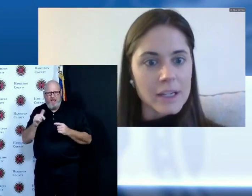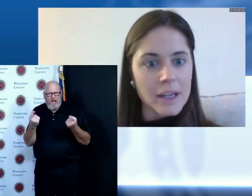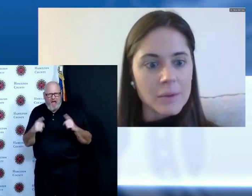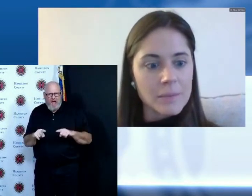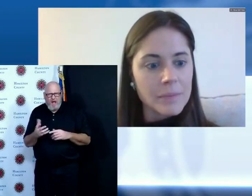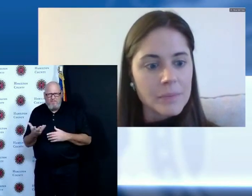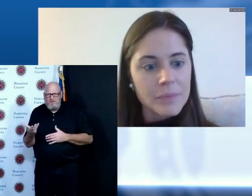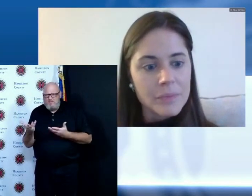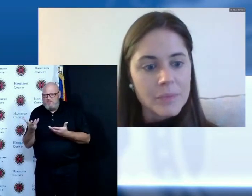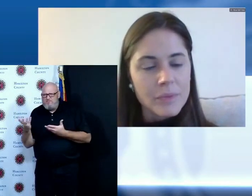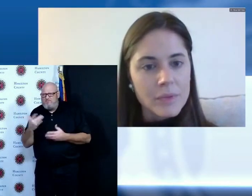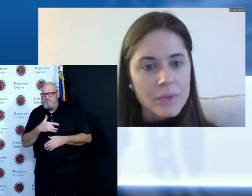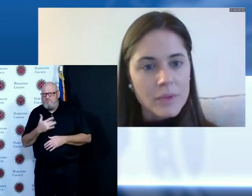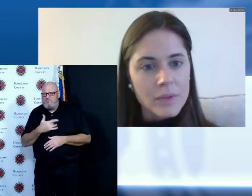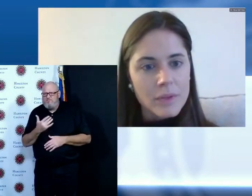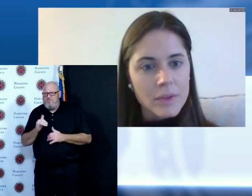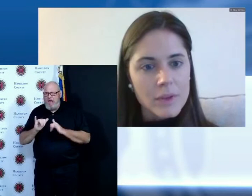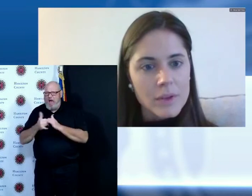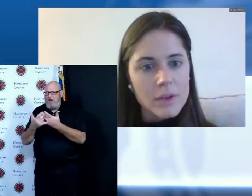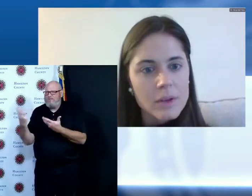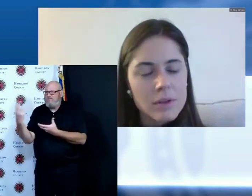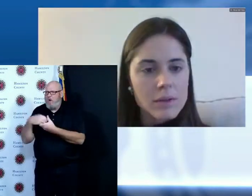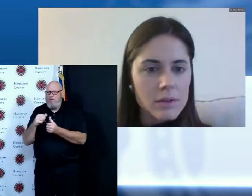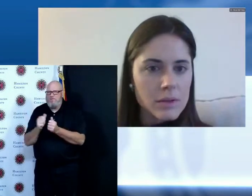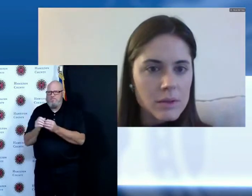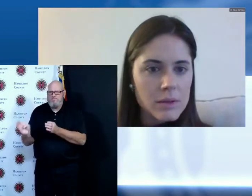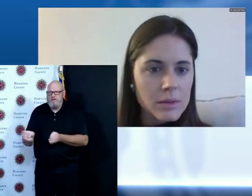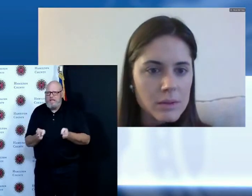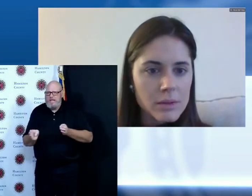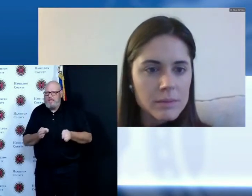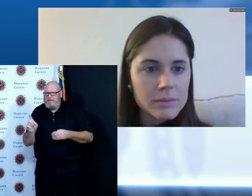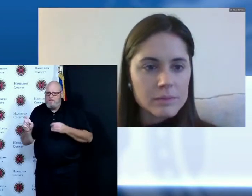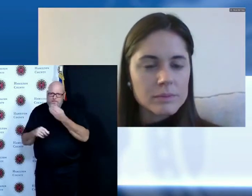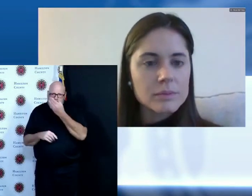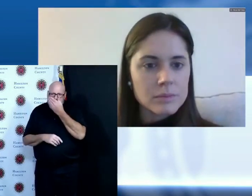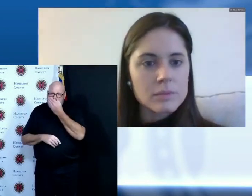heard is that we need to make sure that people have access whether they can get to the Board of